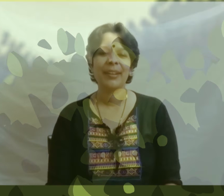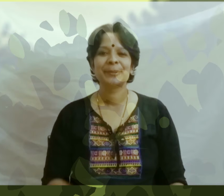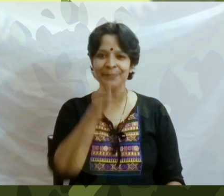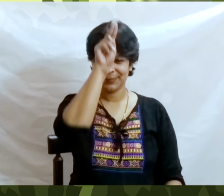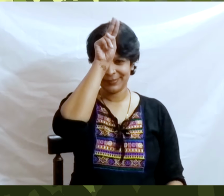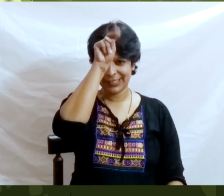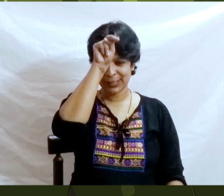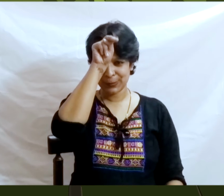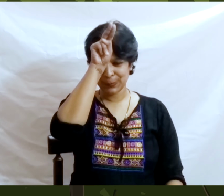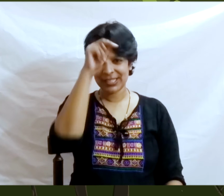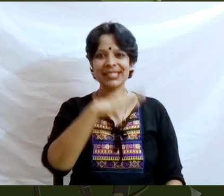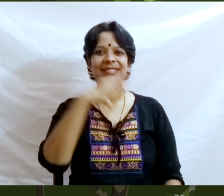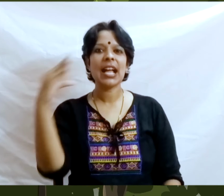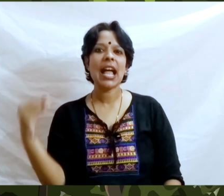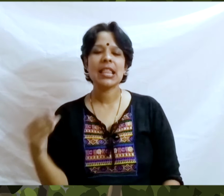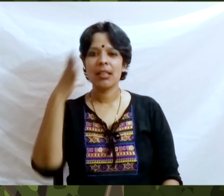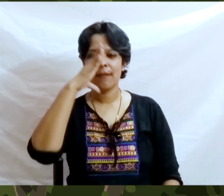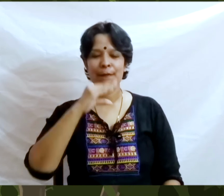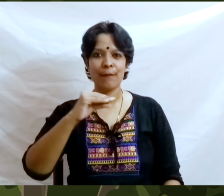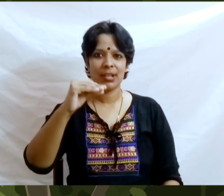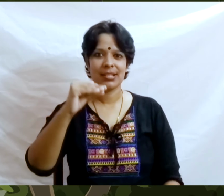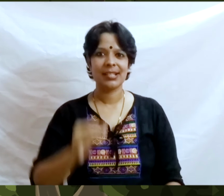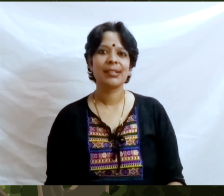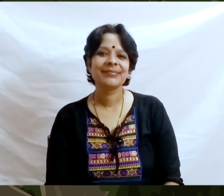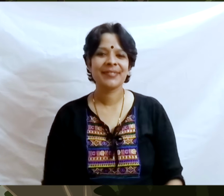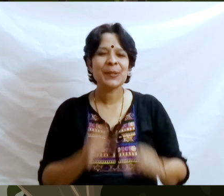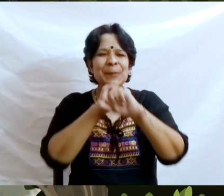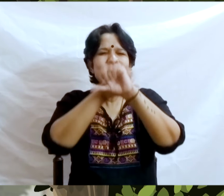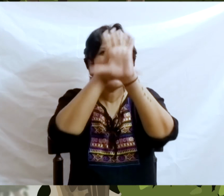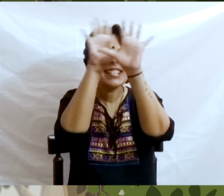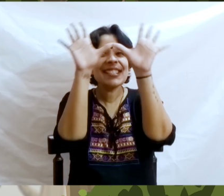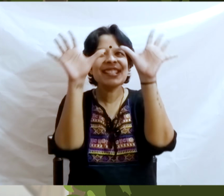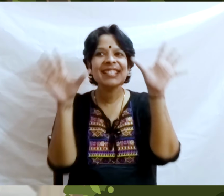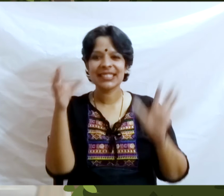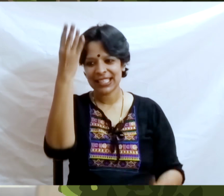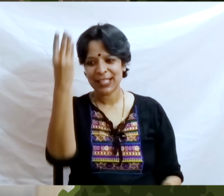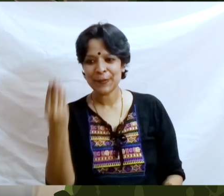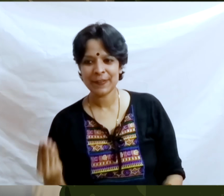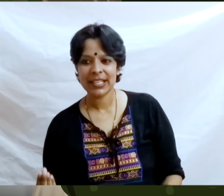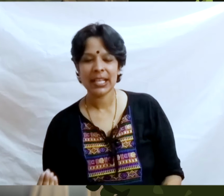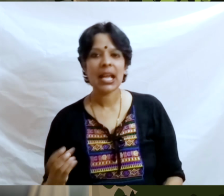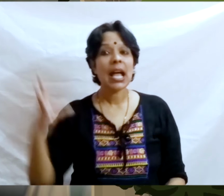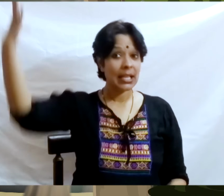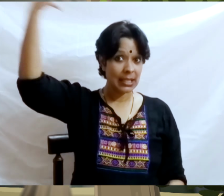The Rooster And The Fox It was a bright evening and the sun was sinking on a glorious world.